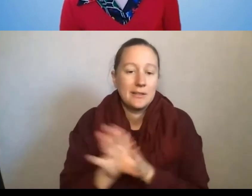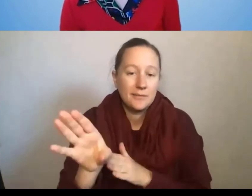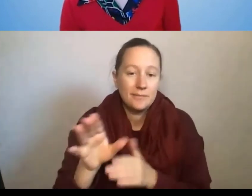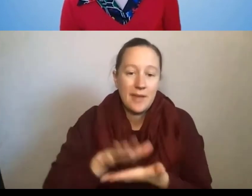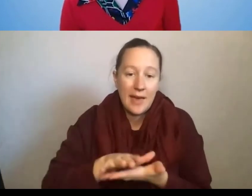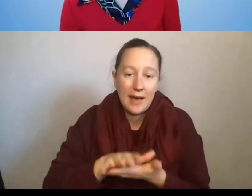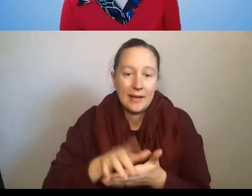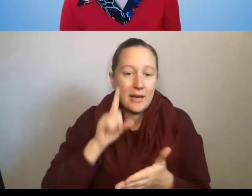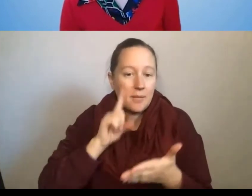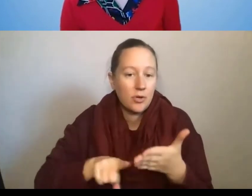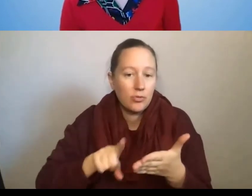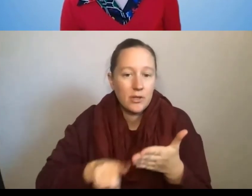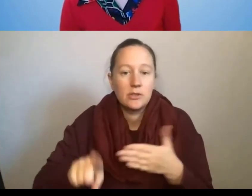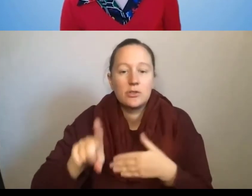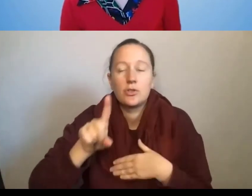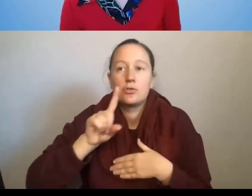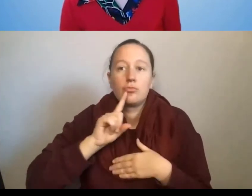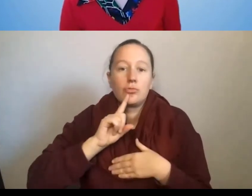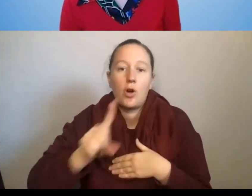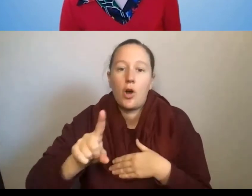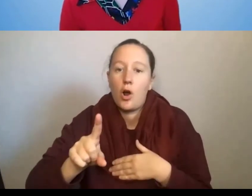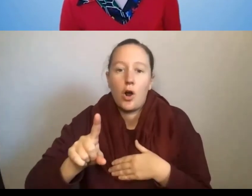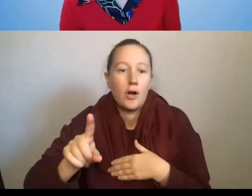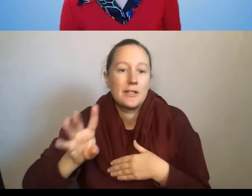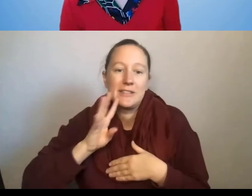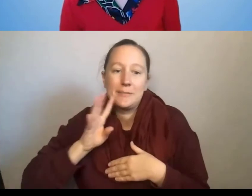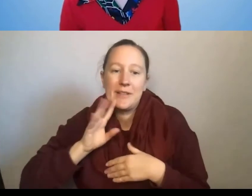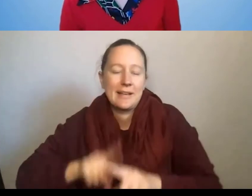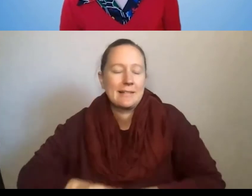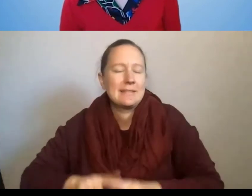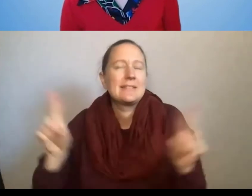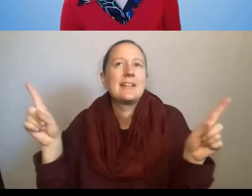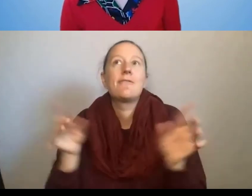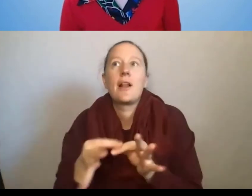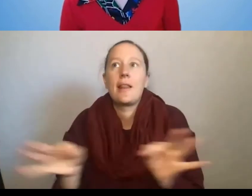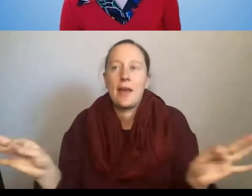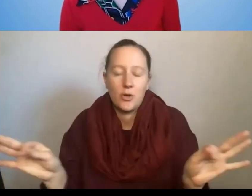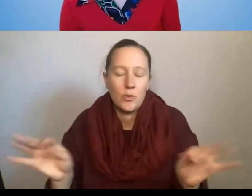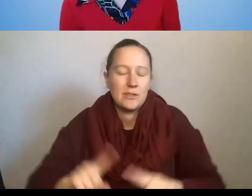are speaking a totally different language. They're living in a totally different environment.